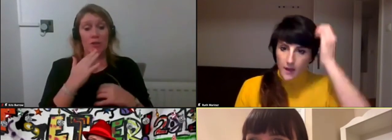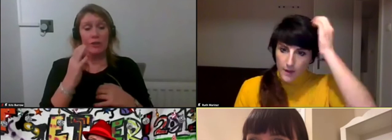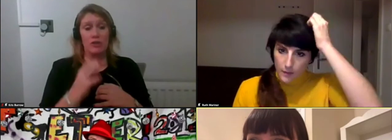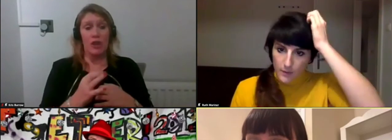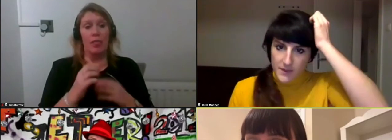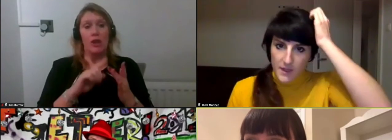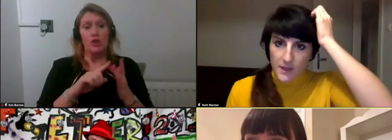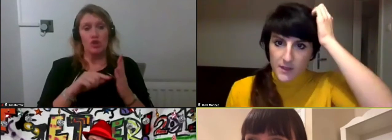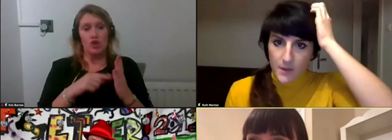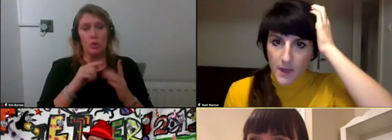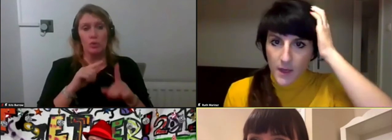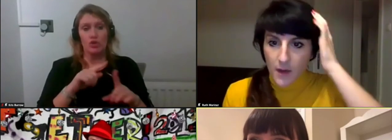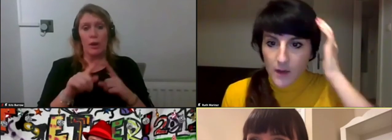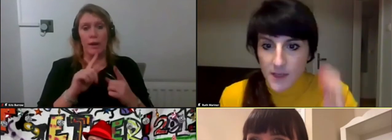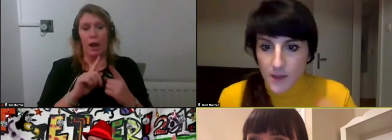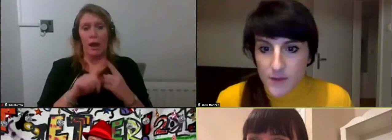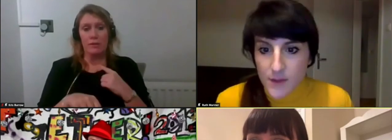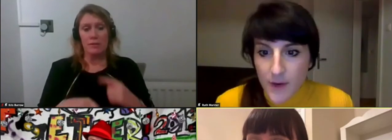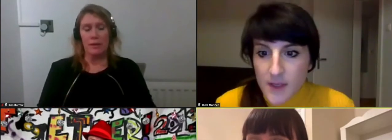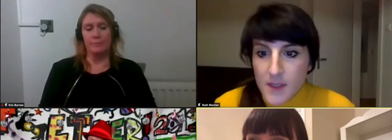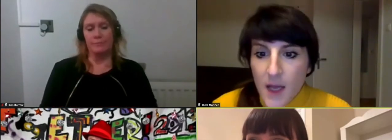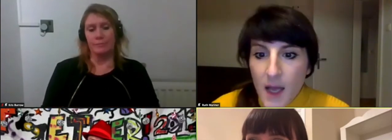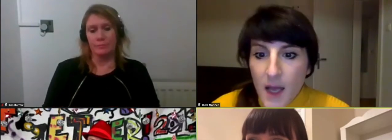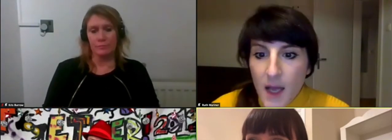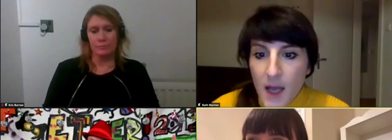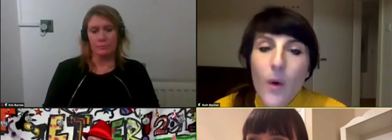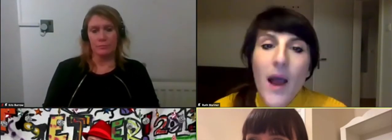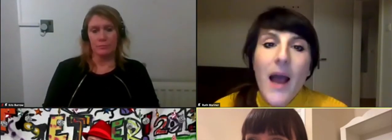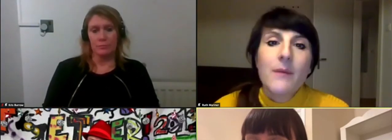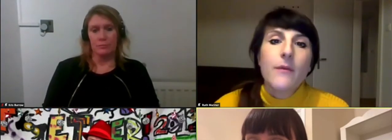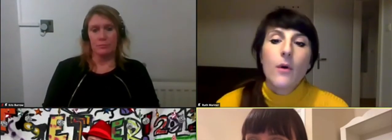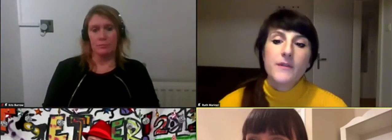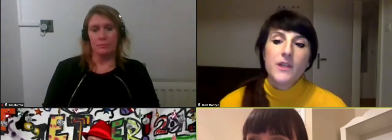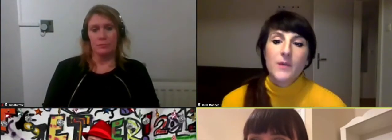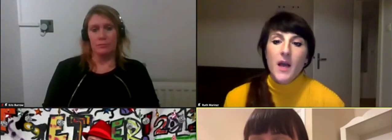Yes, definitely, what was the last one I asked, sorry, oh, how involved did